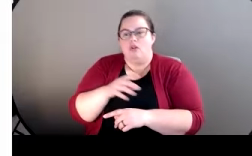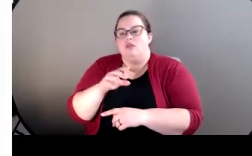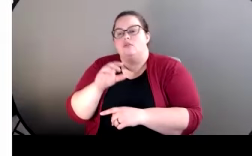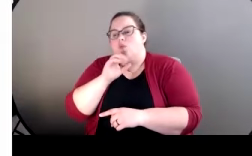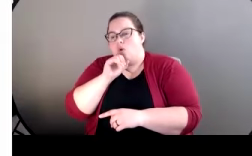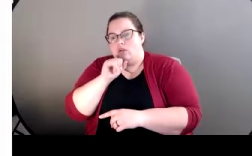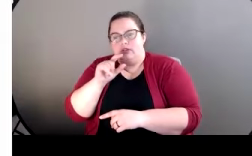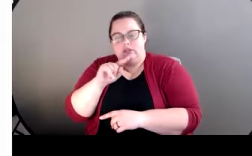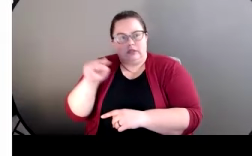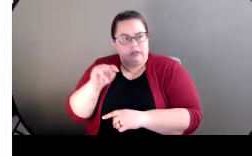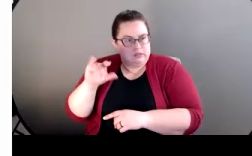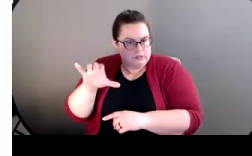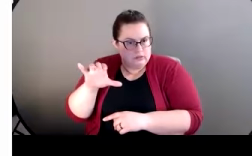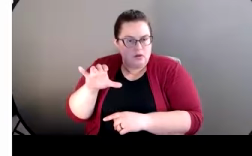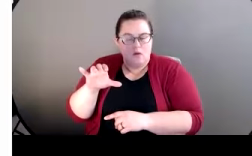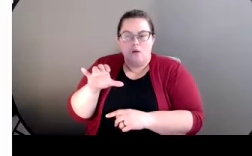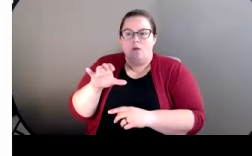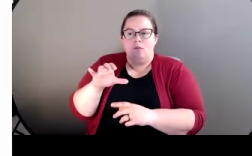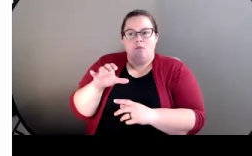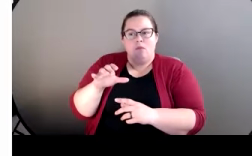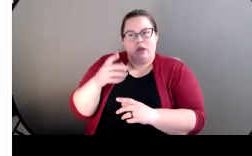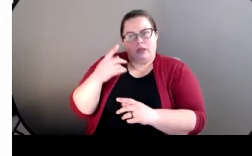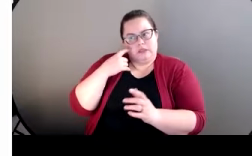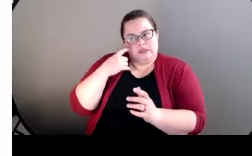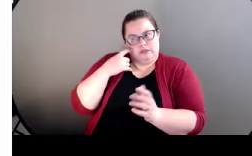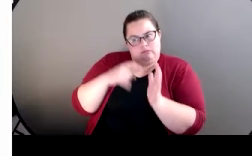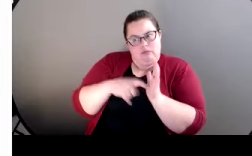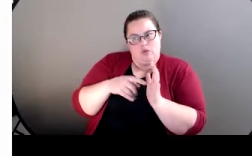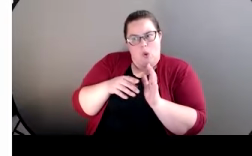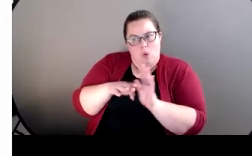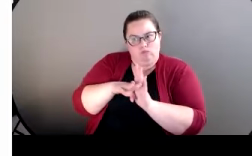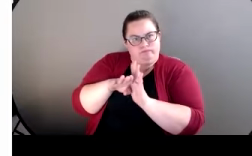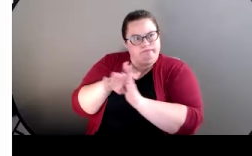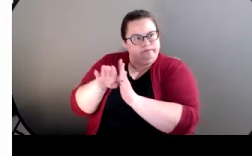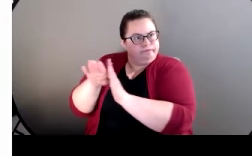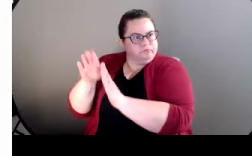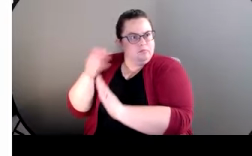But when you start digging into some of these more impacted, groups,